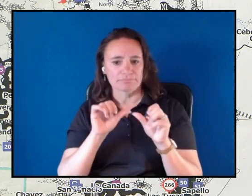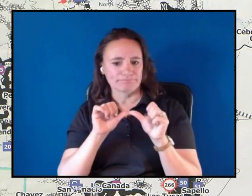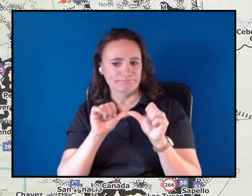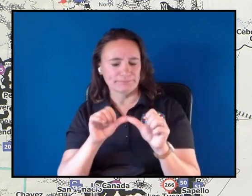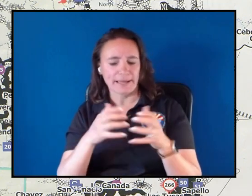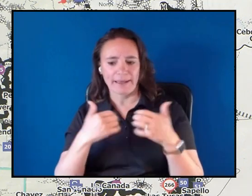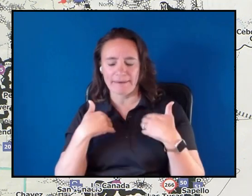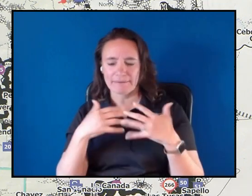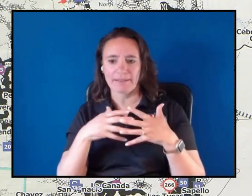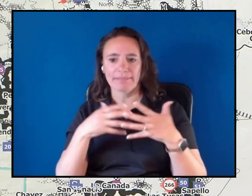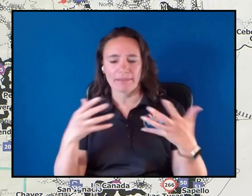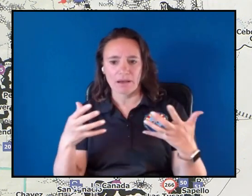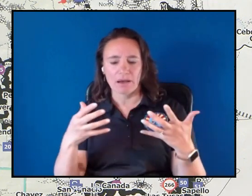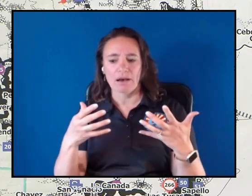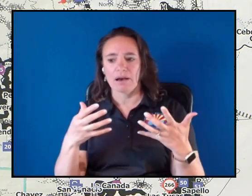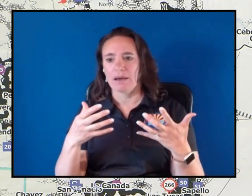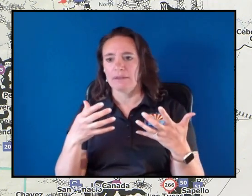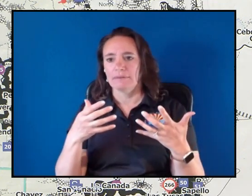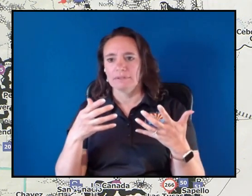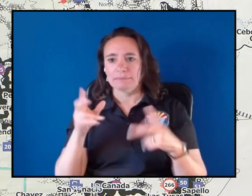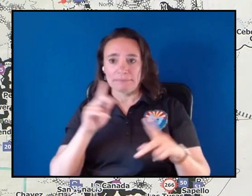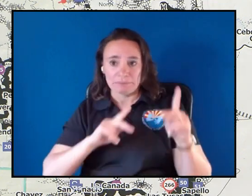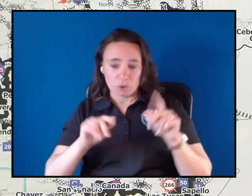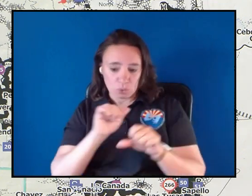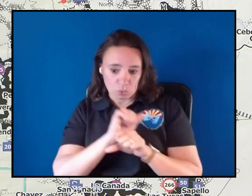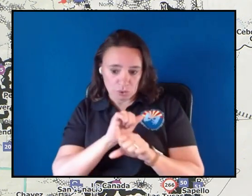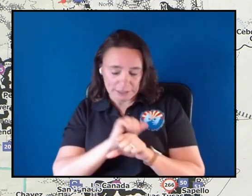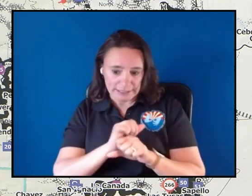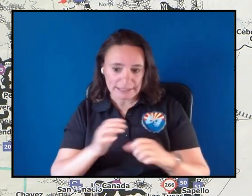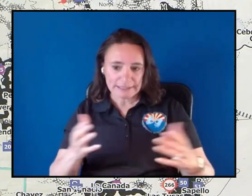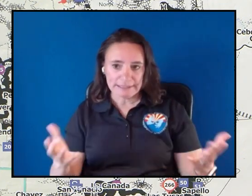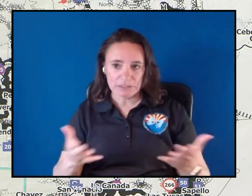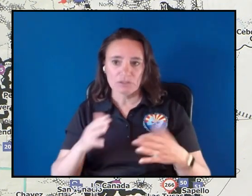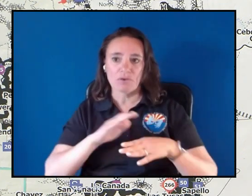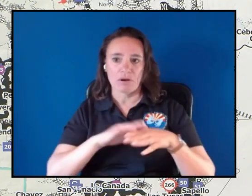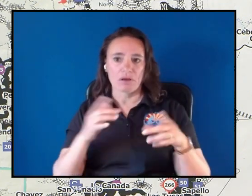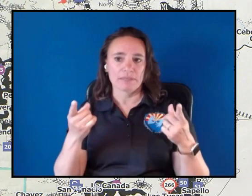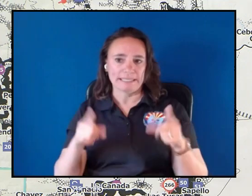incident to provide that work and so operations are